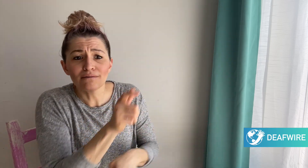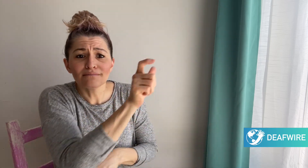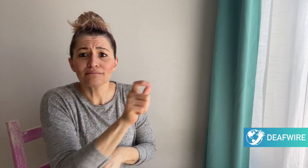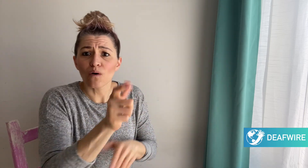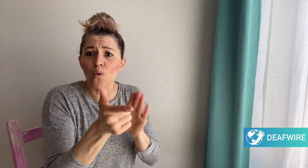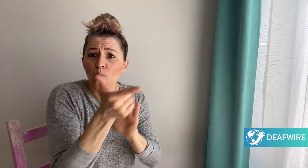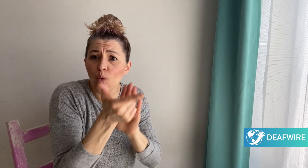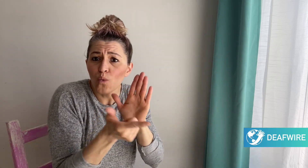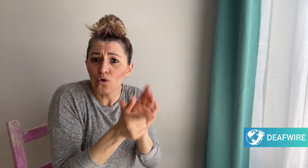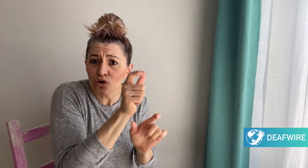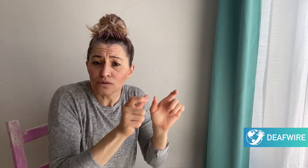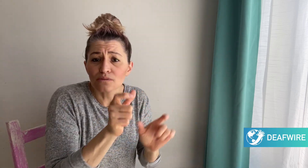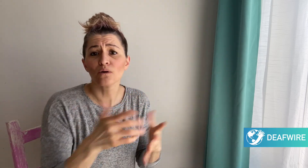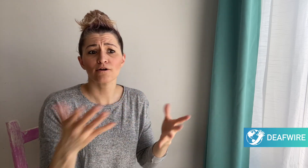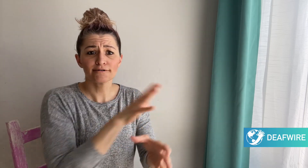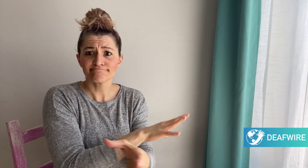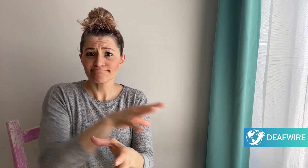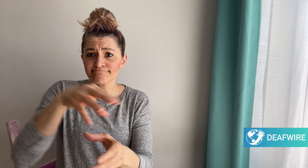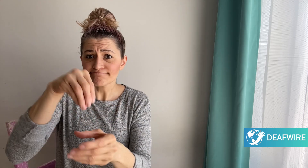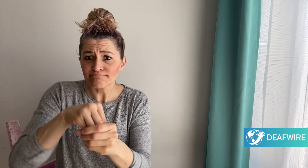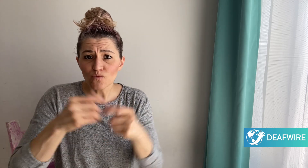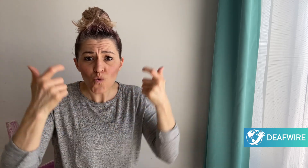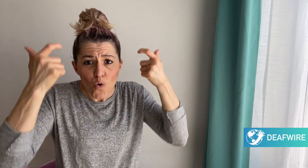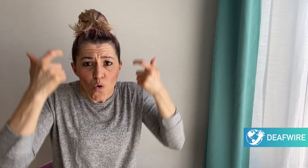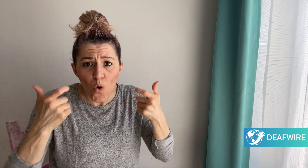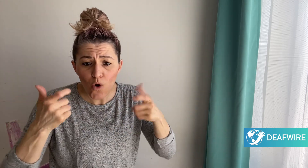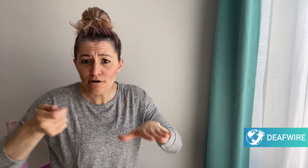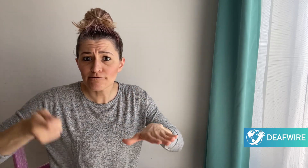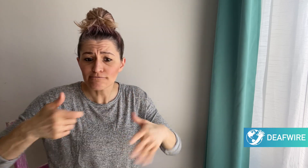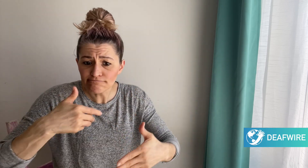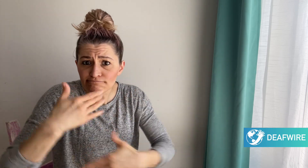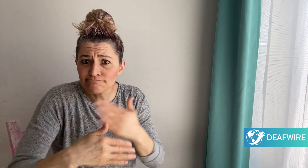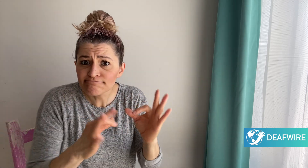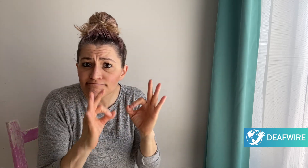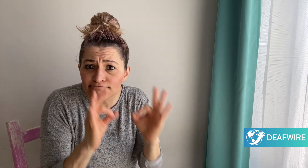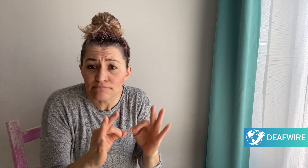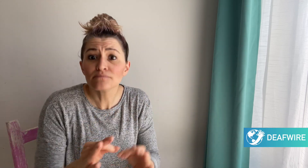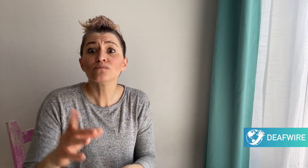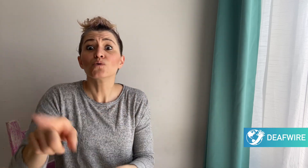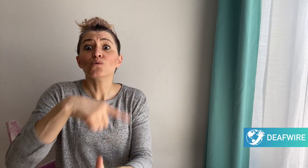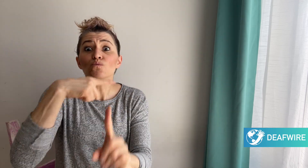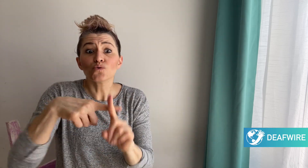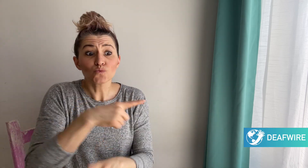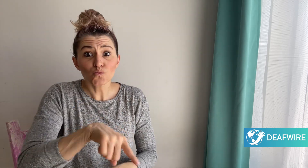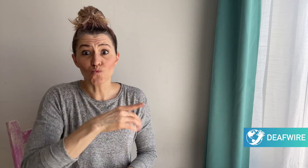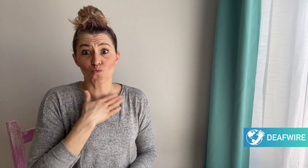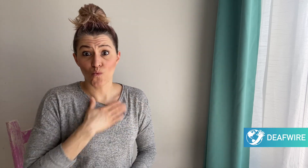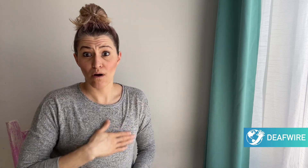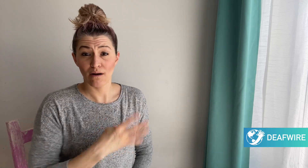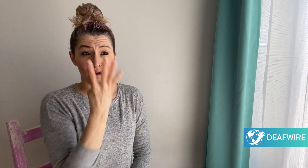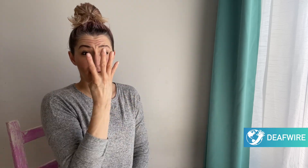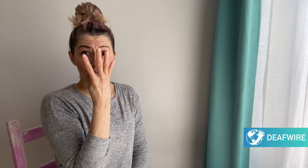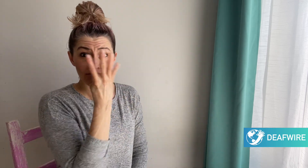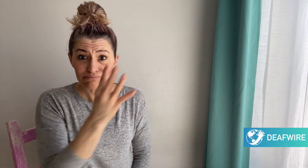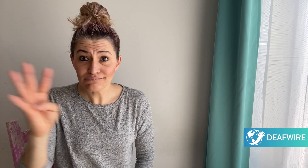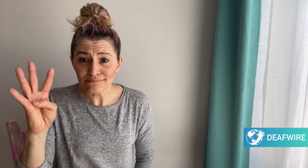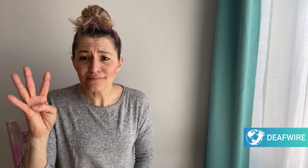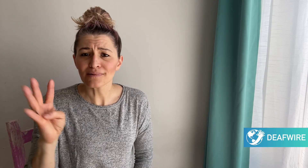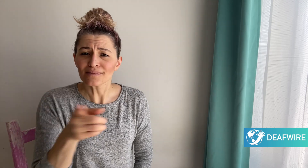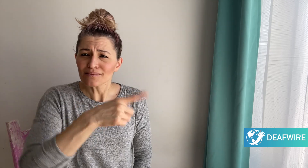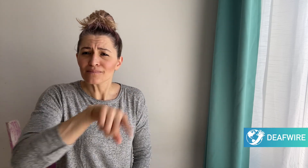to meet with lawyers, participate in court, and to complete